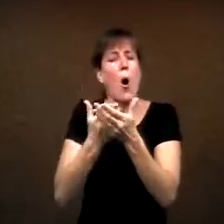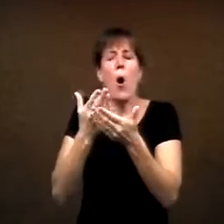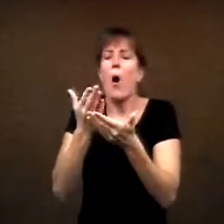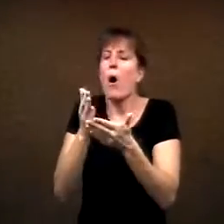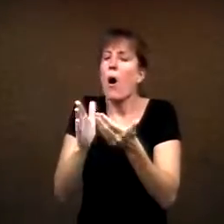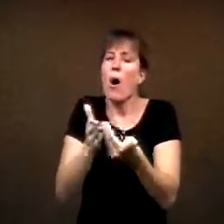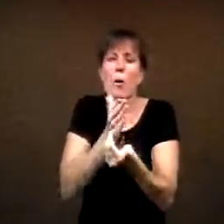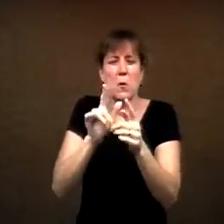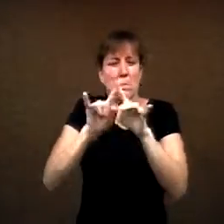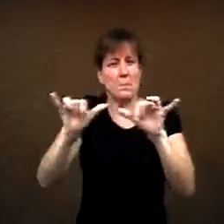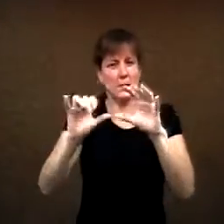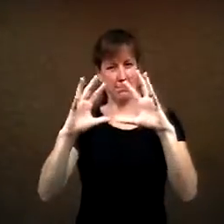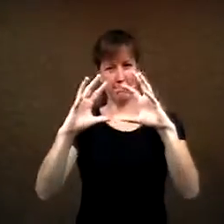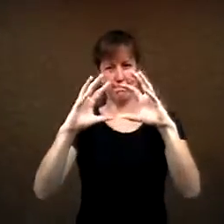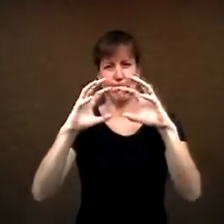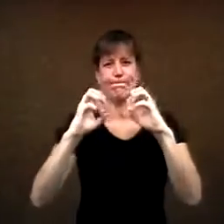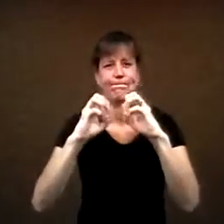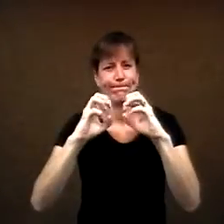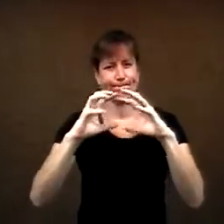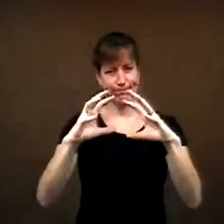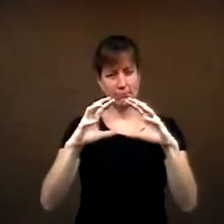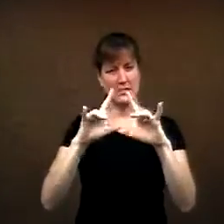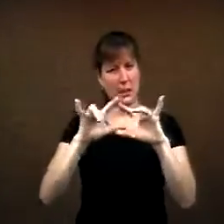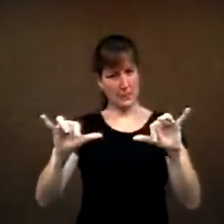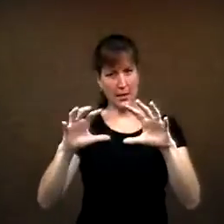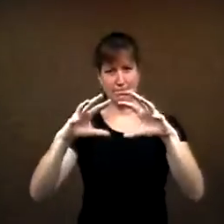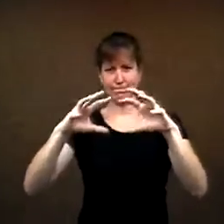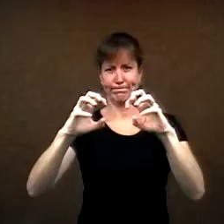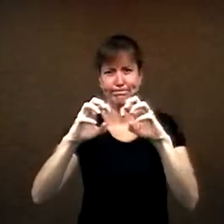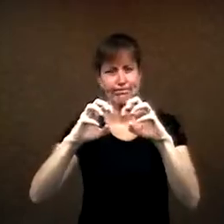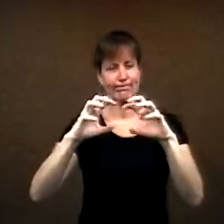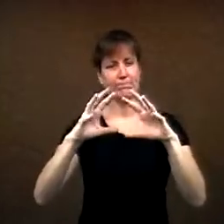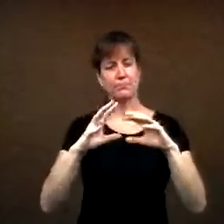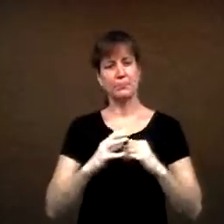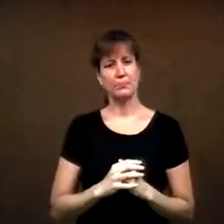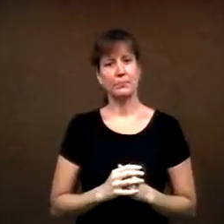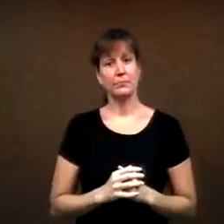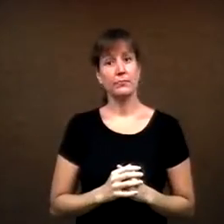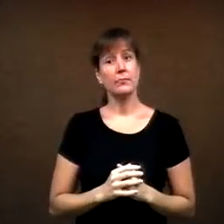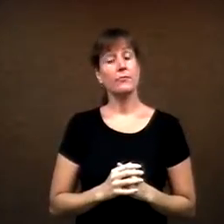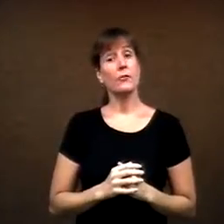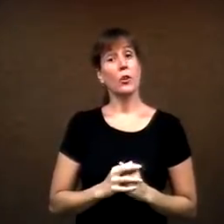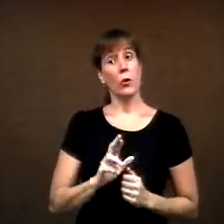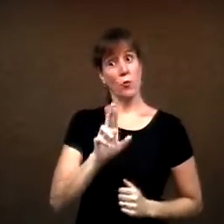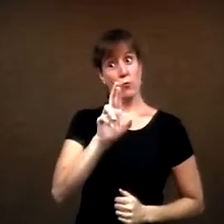The two top chambers of the heart, work as a unit. When the right atrium contracts, it forces blood